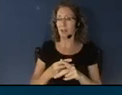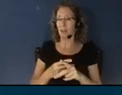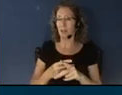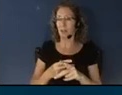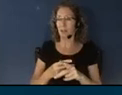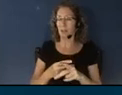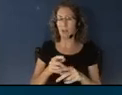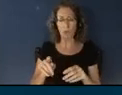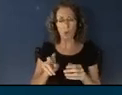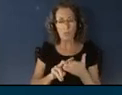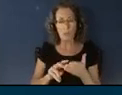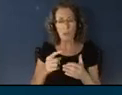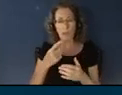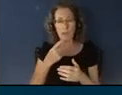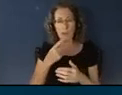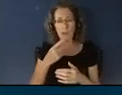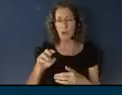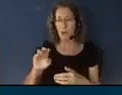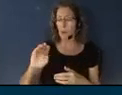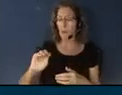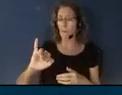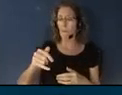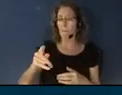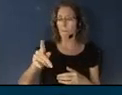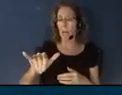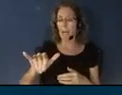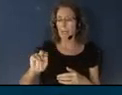platform where everyone can access copies our presentation. Correct,